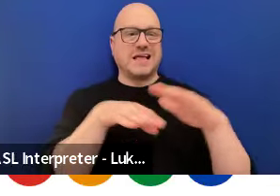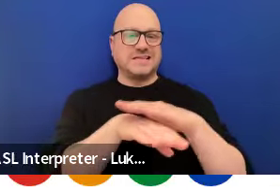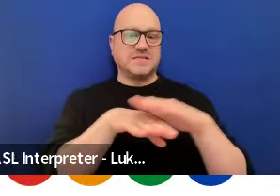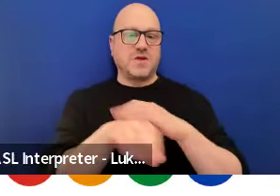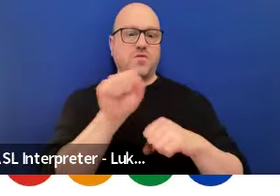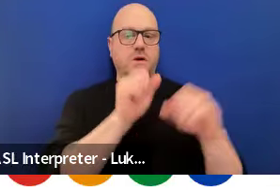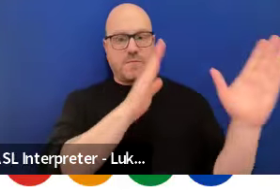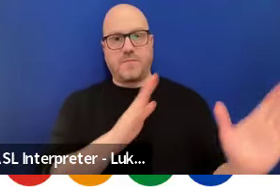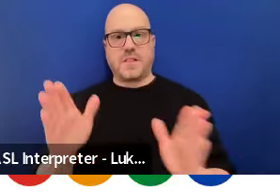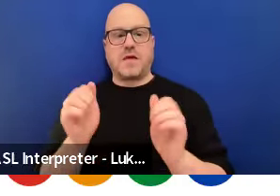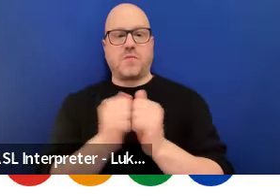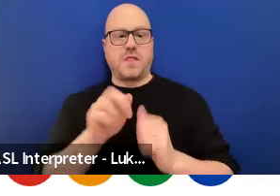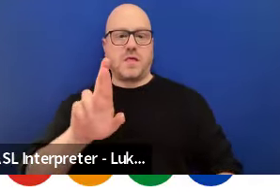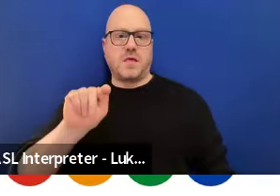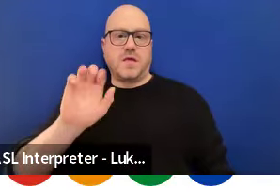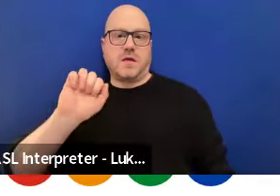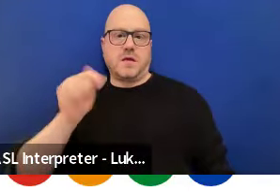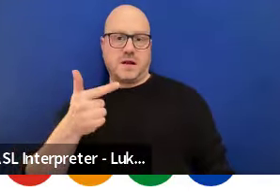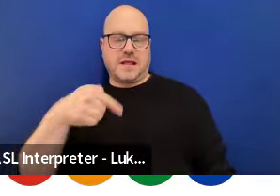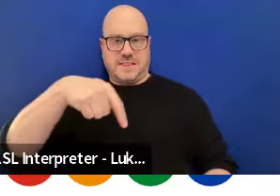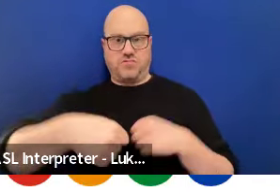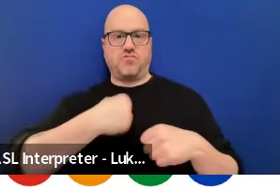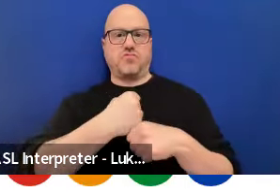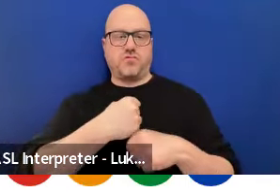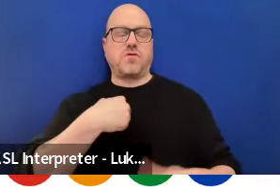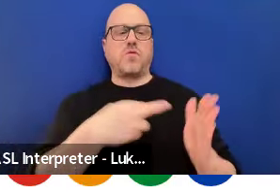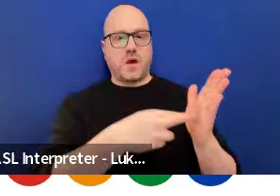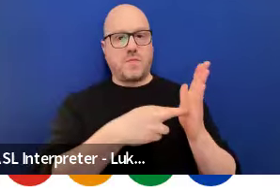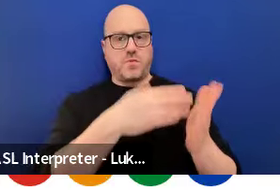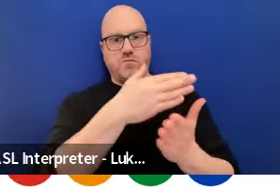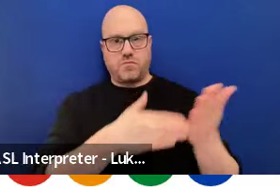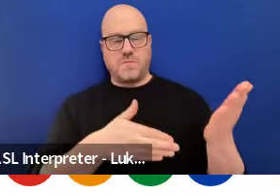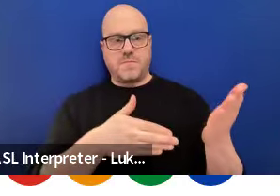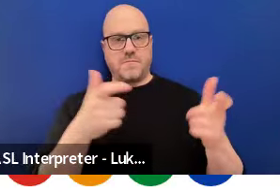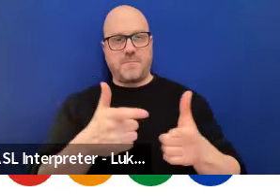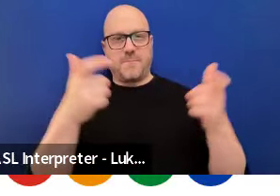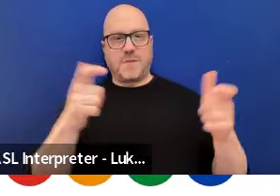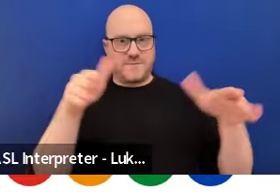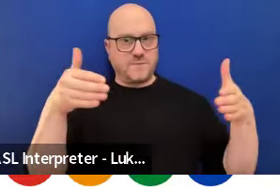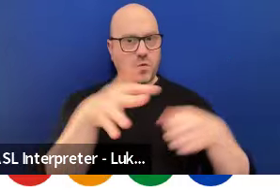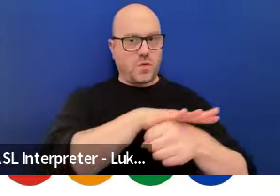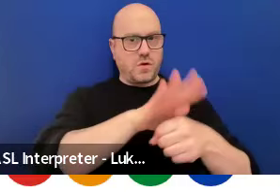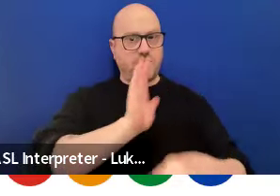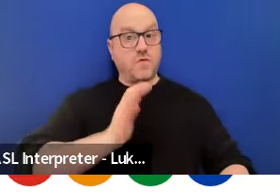PROJECTS AND WORK AREAS WE IDENTIFIED FOR INCLUSION IN THE ACCESSIBILITY WORKPLAN WITH RTAG FOR THIS YEAR.